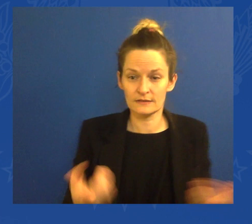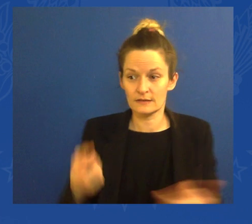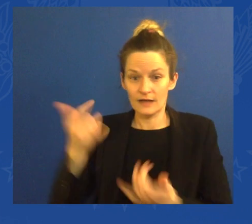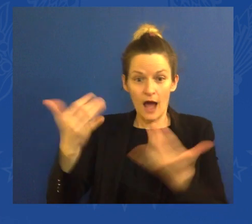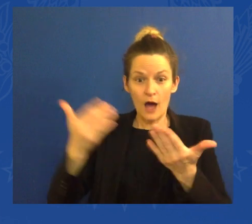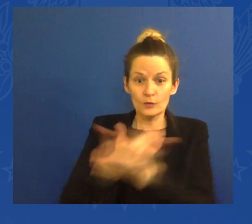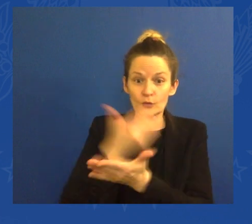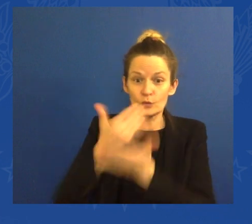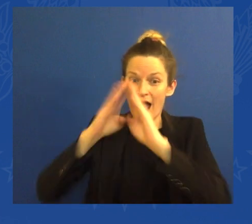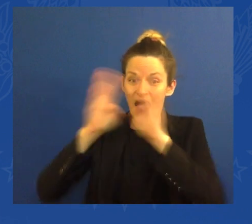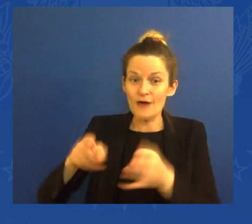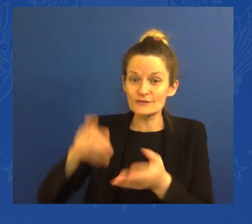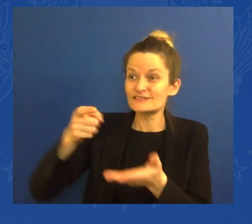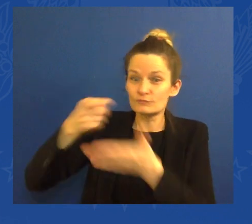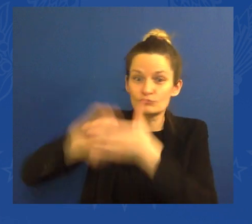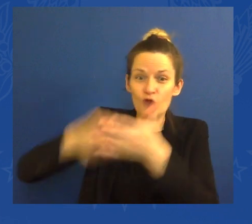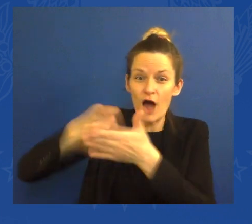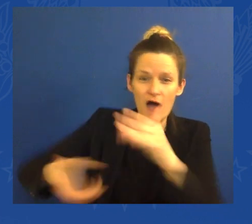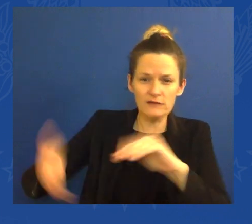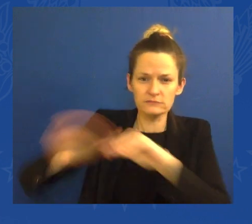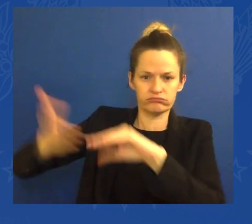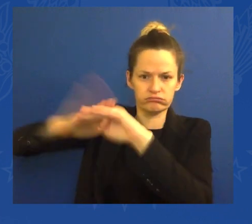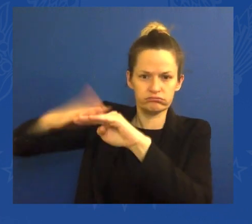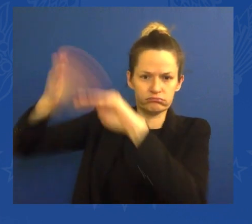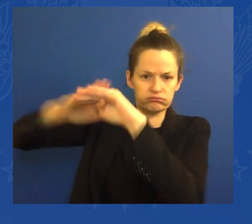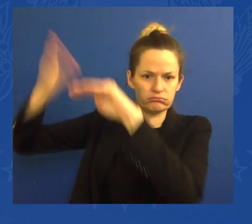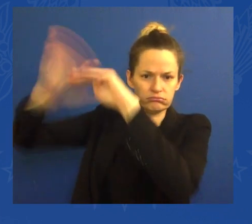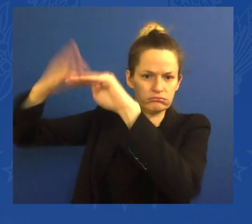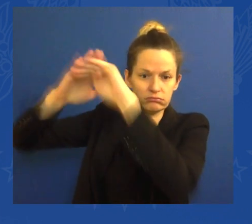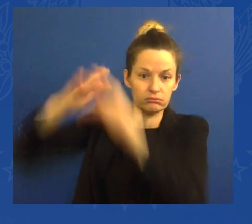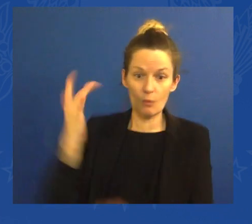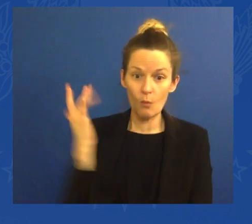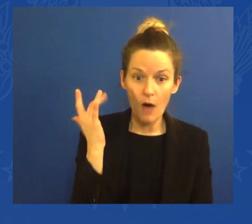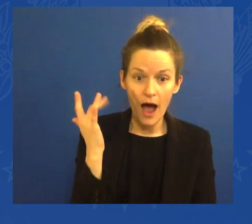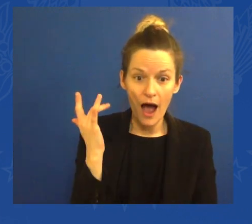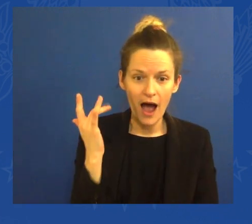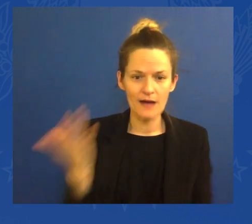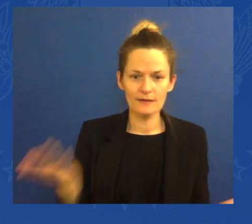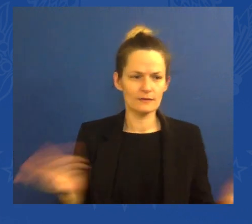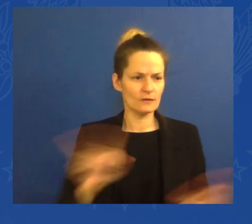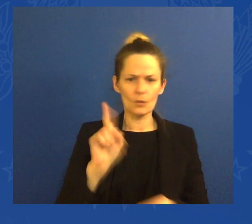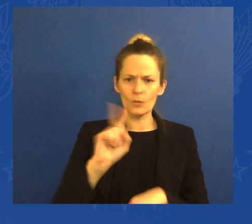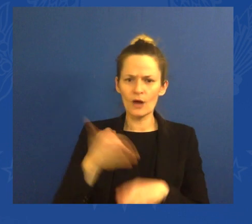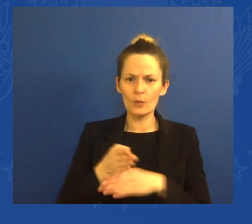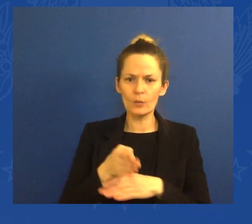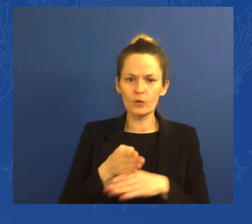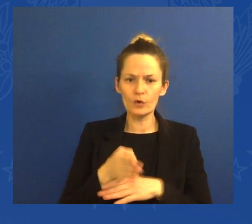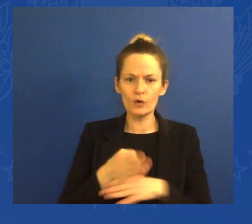they had the two-by-fours to be built to -- to build a home because people weren't in the factories.